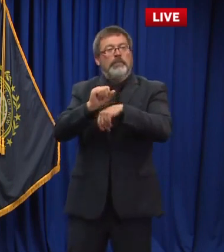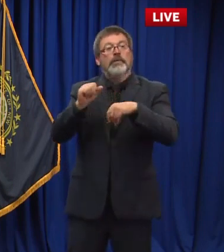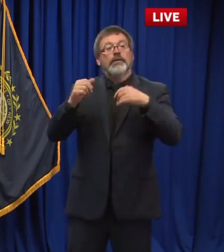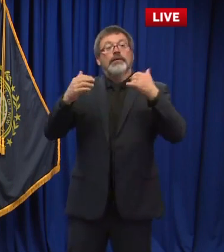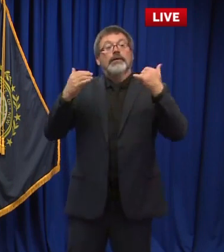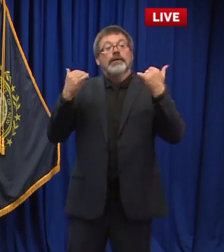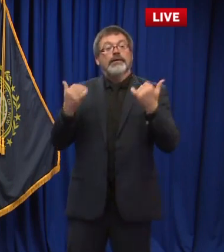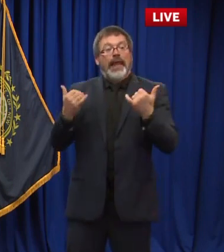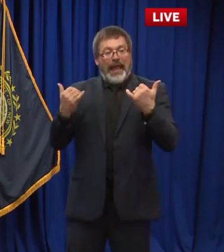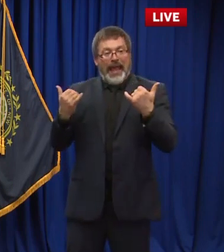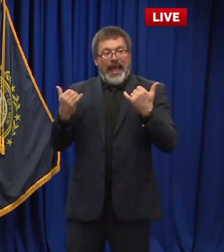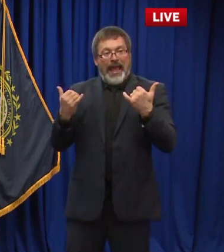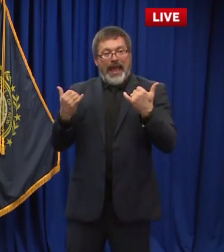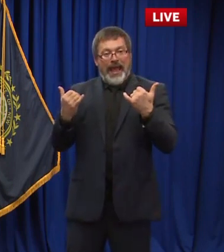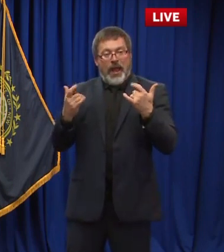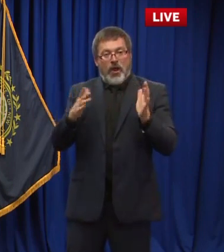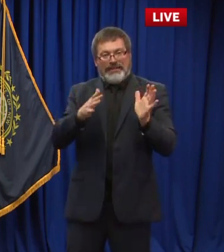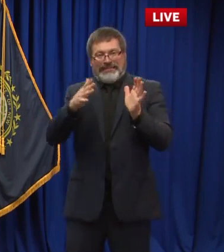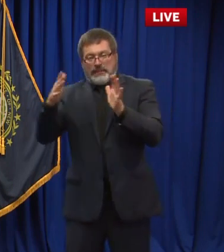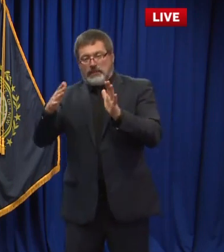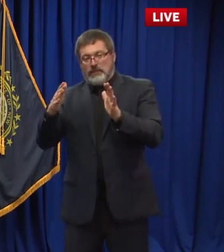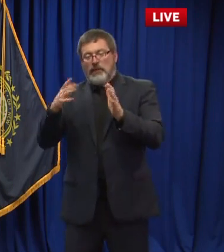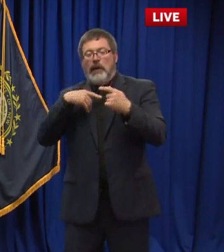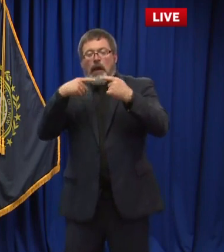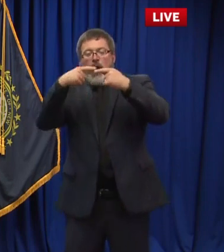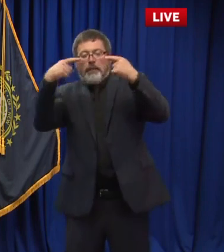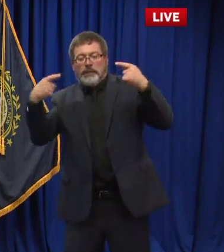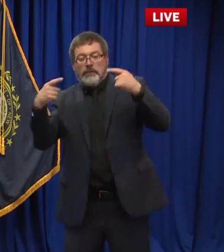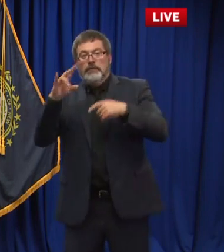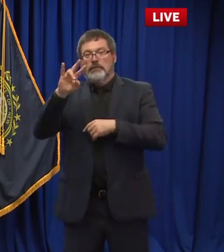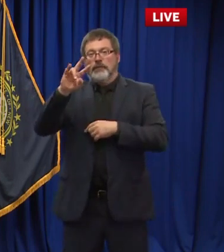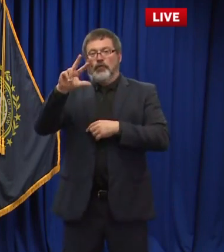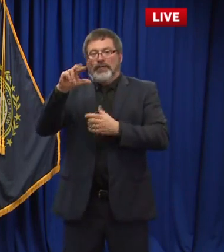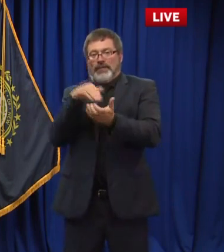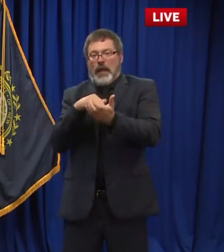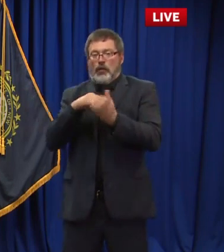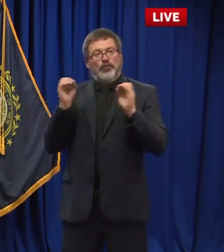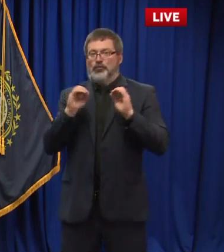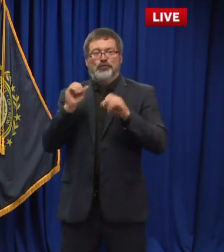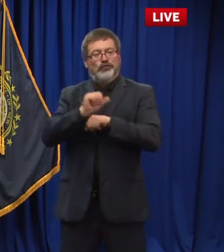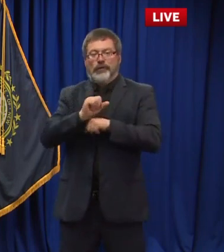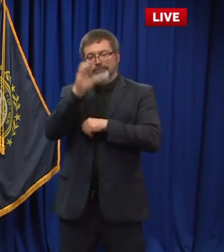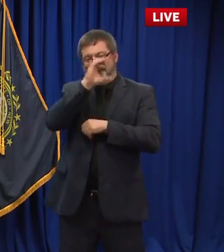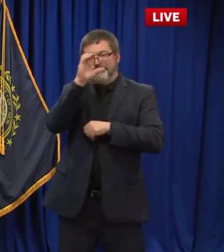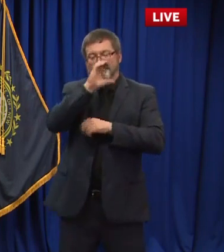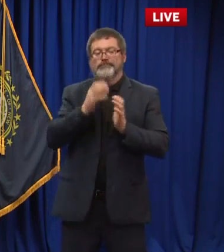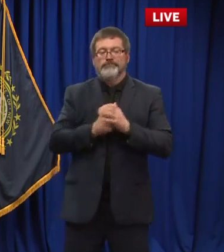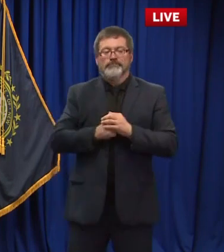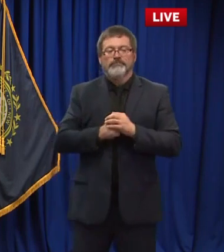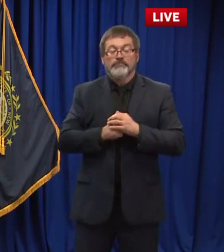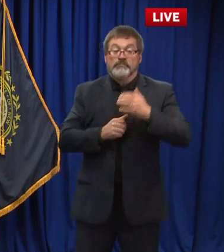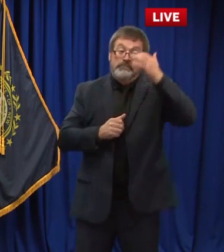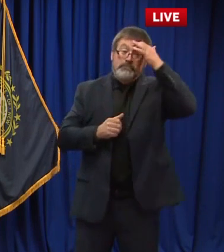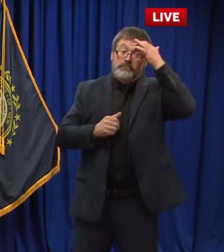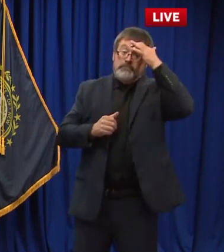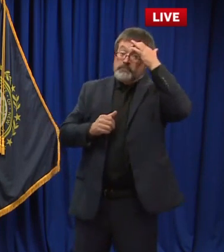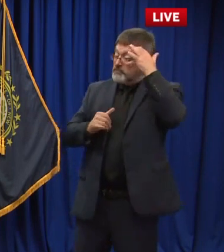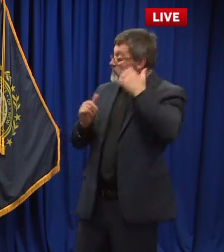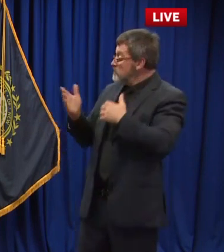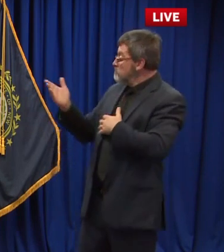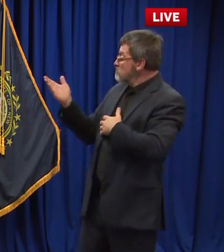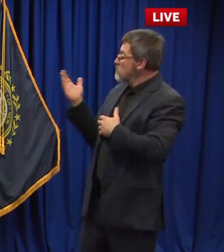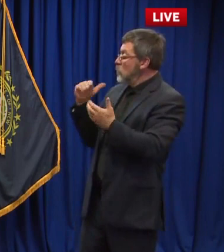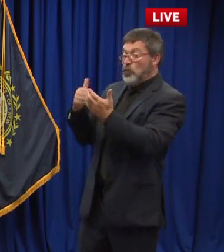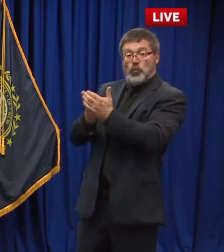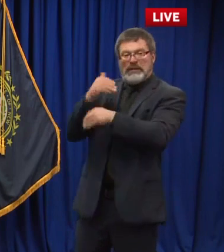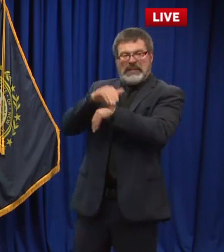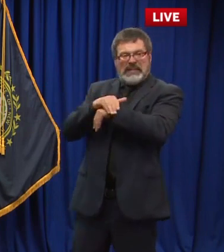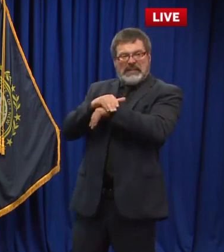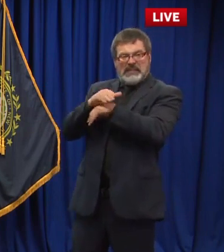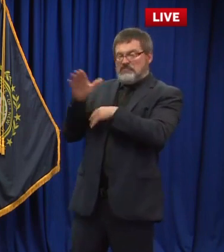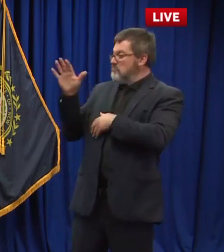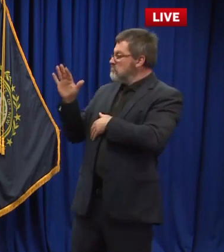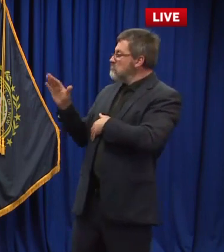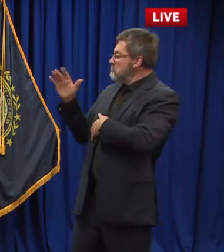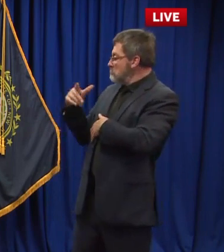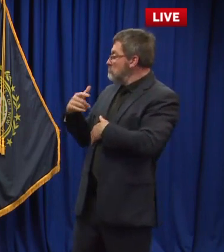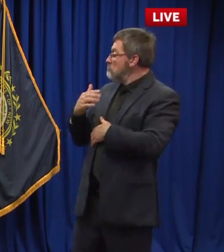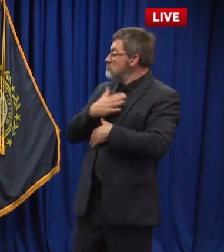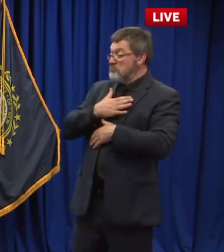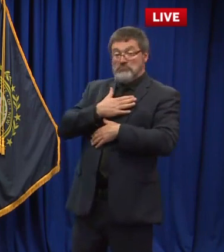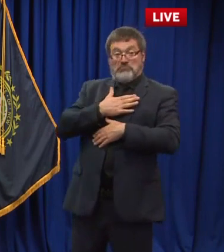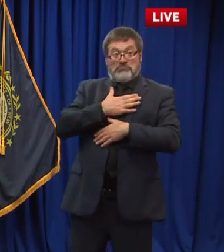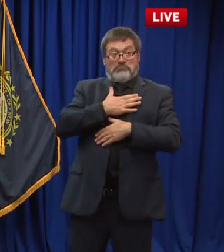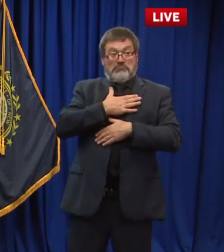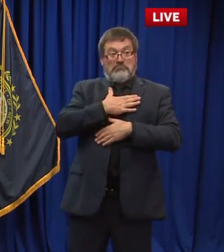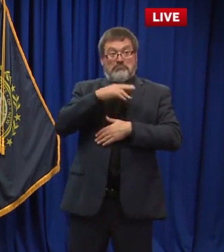IT IS ON WHITE, BUT THOSE ARE THE SURROUNDING STATES FROM MAINE, RHODE ISLAND, VERMONT, A NEW SINGLE COUNTERPARTS, AND WE ARE IN THE MIDDLE ALONG WITH ME.